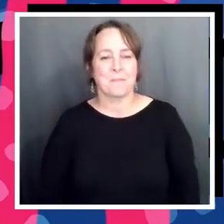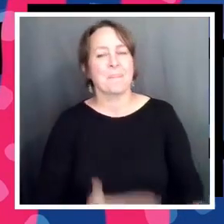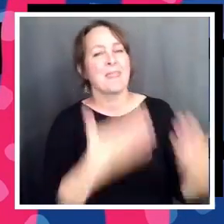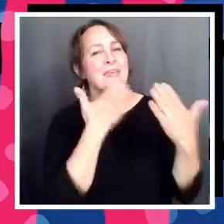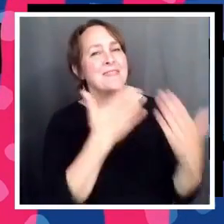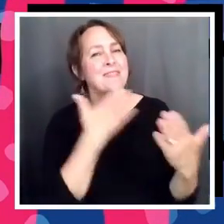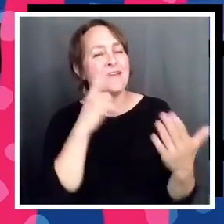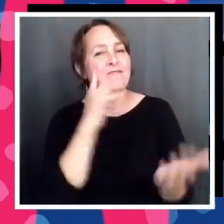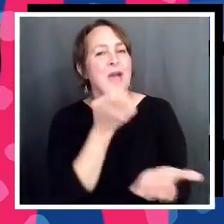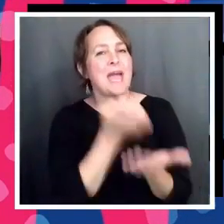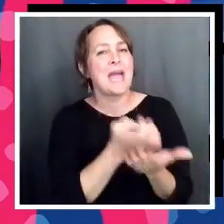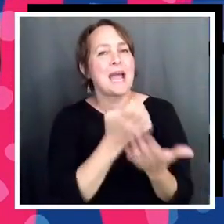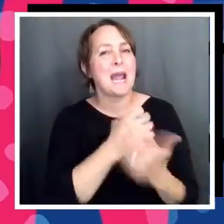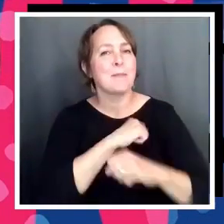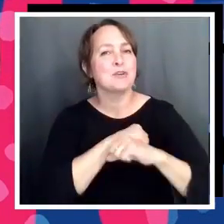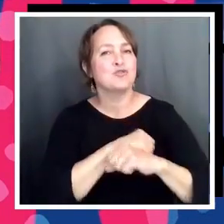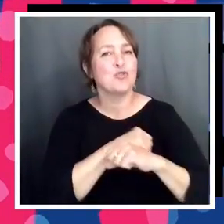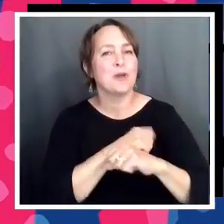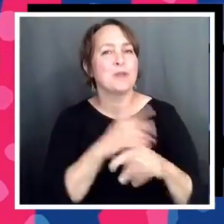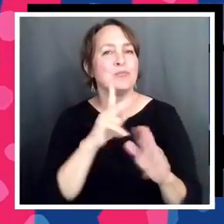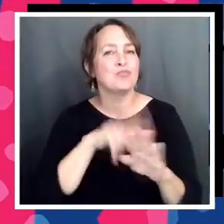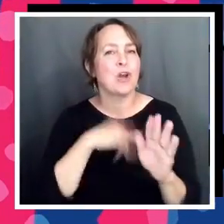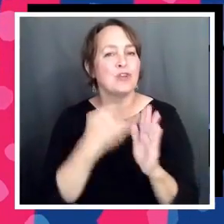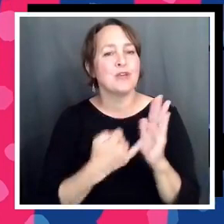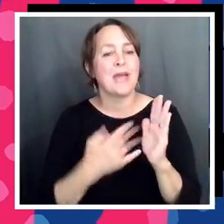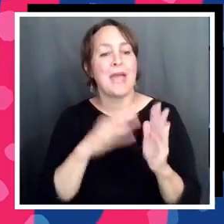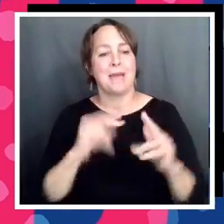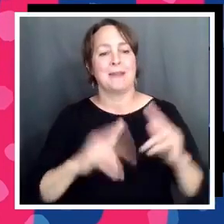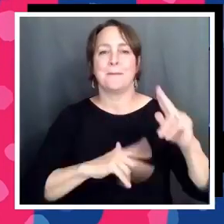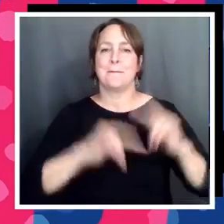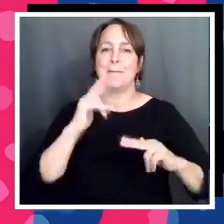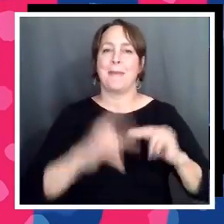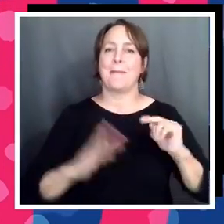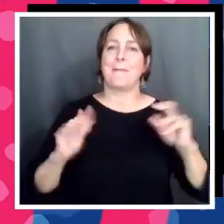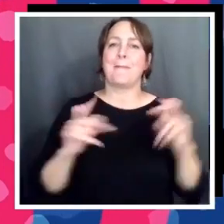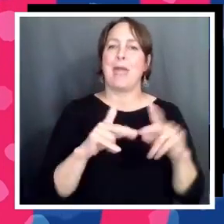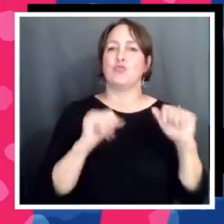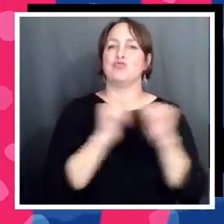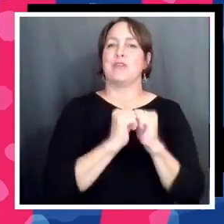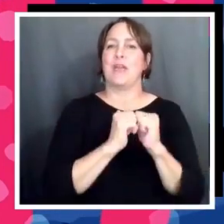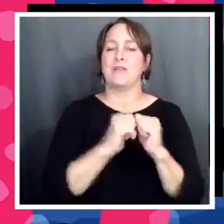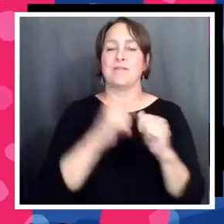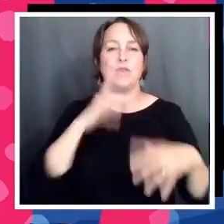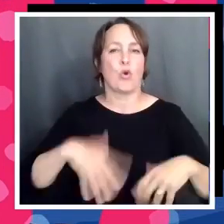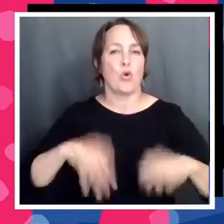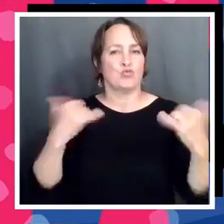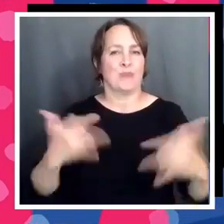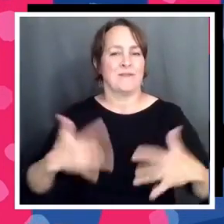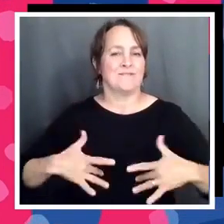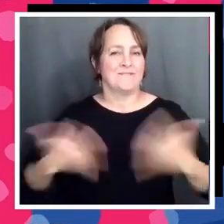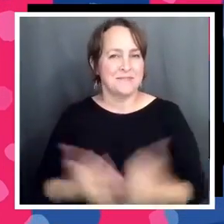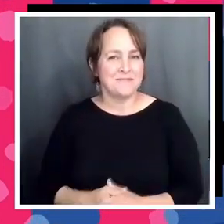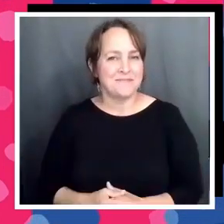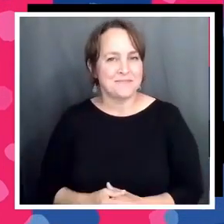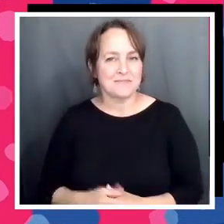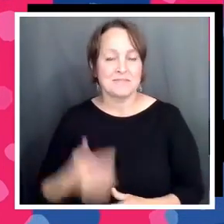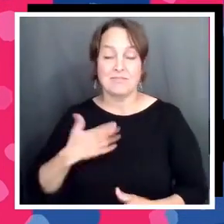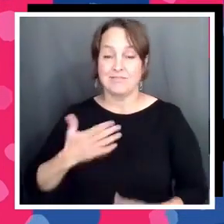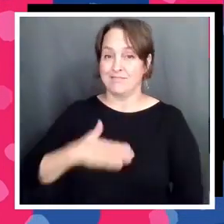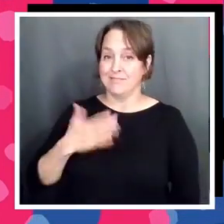CHILDREN AND OUR FUTURE.